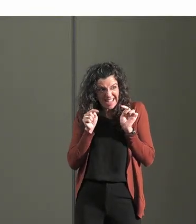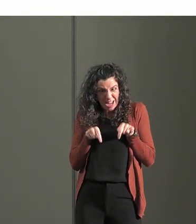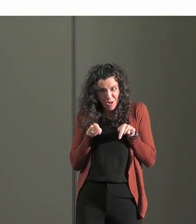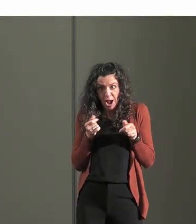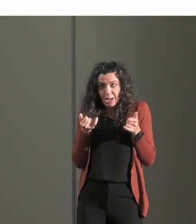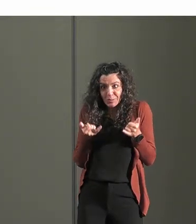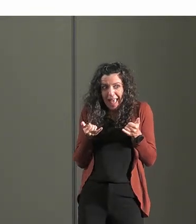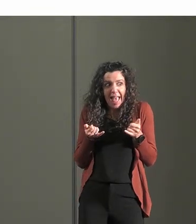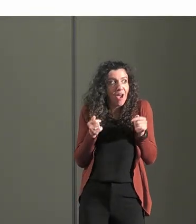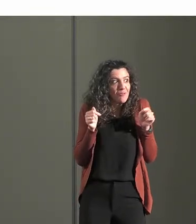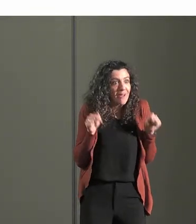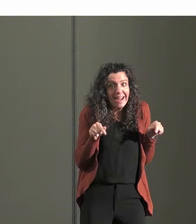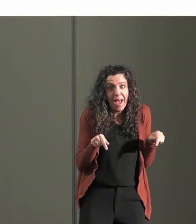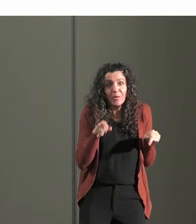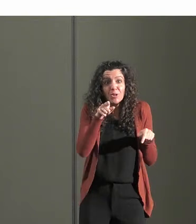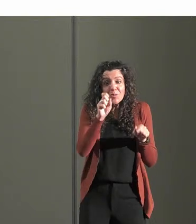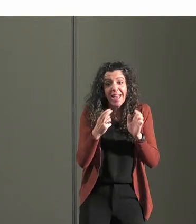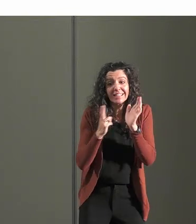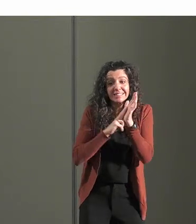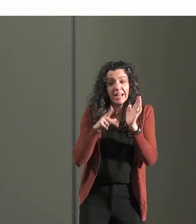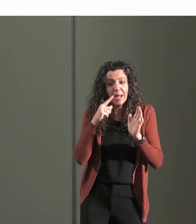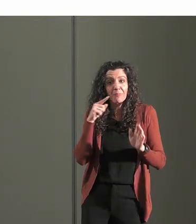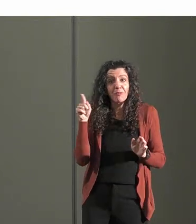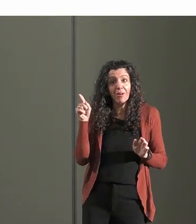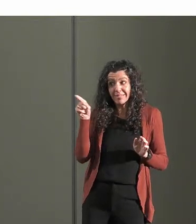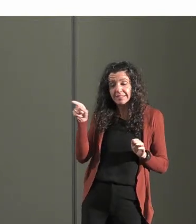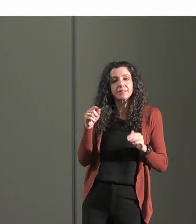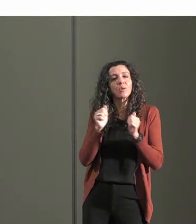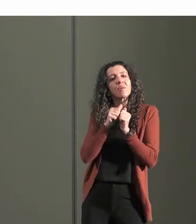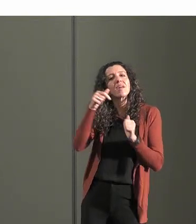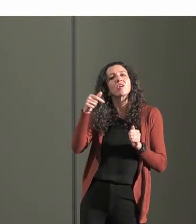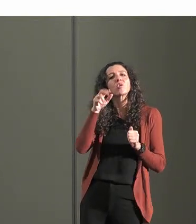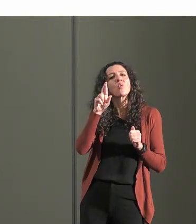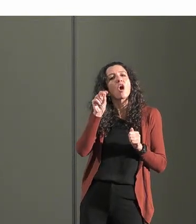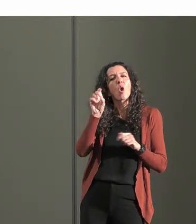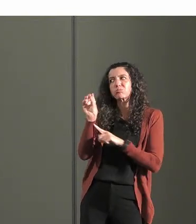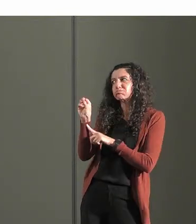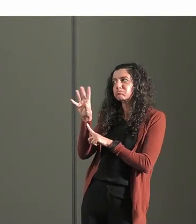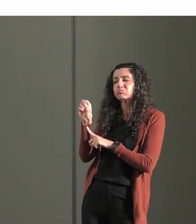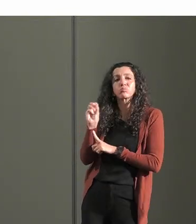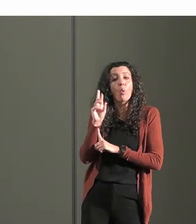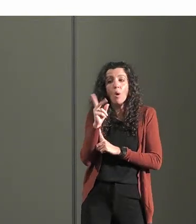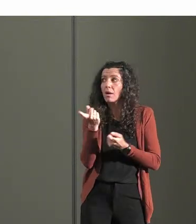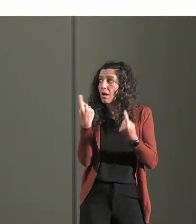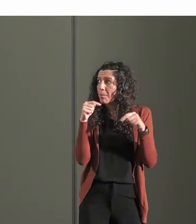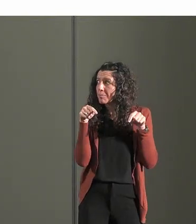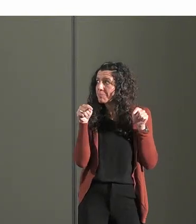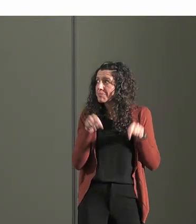usabilitying testing research here today now you could